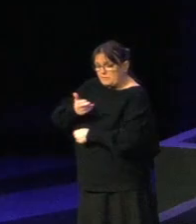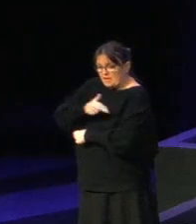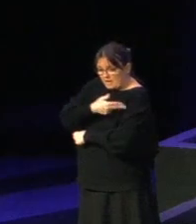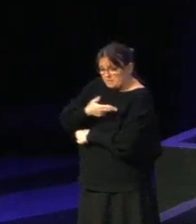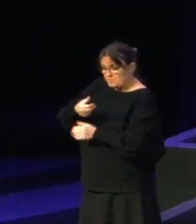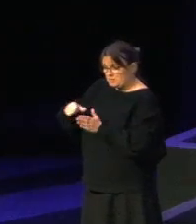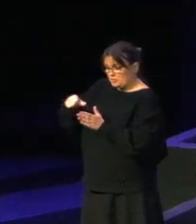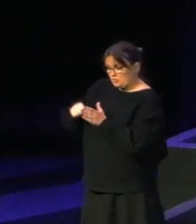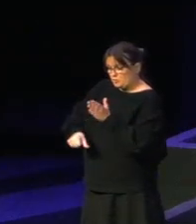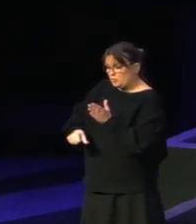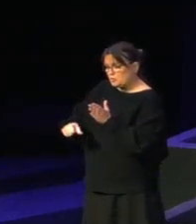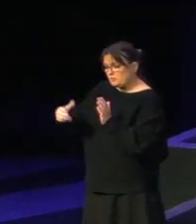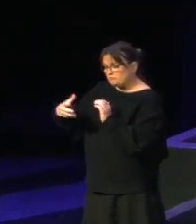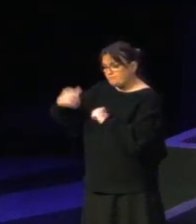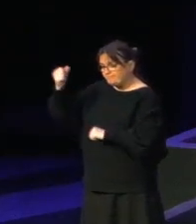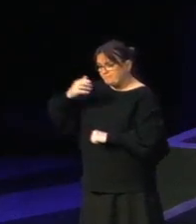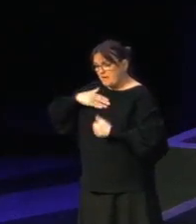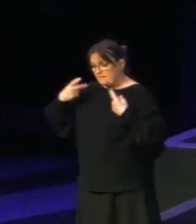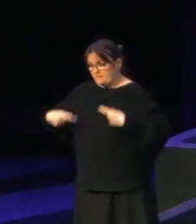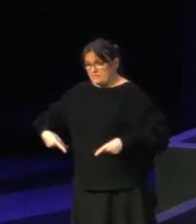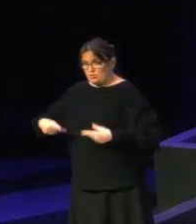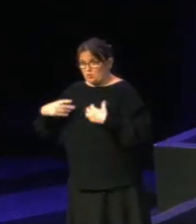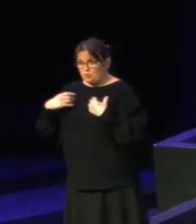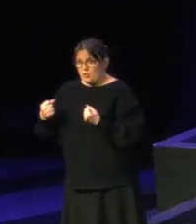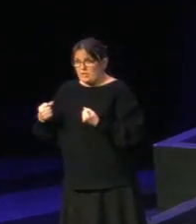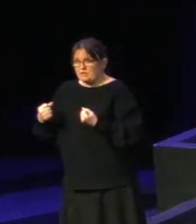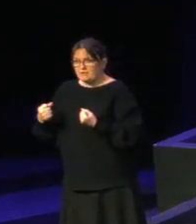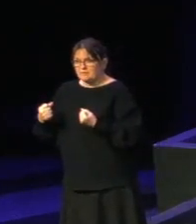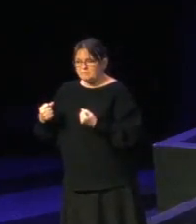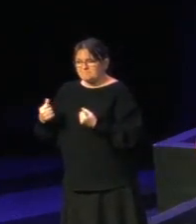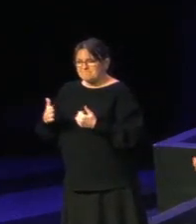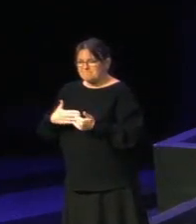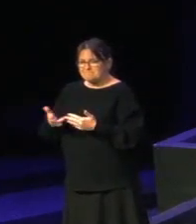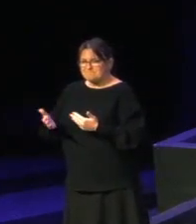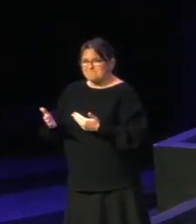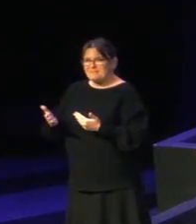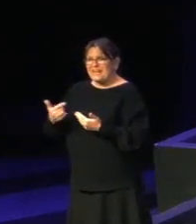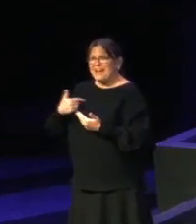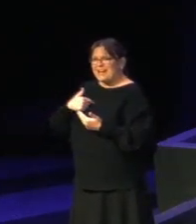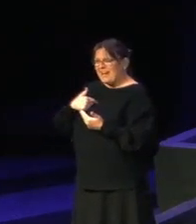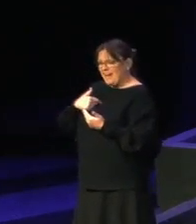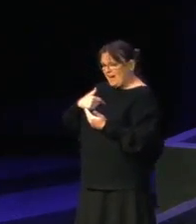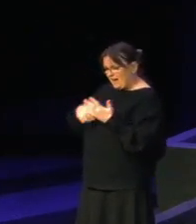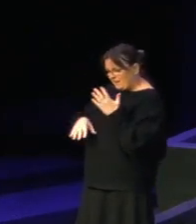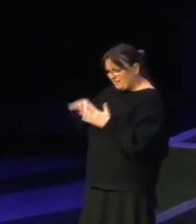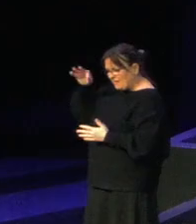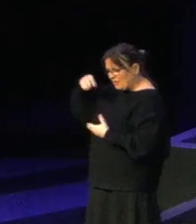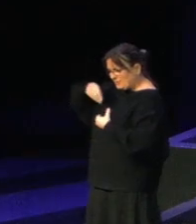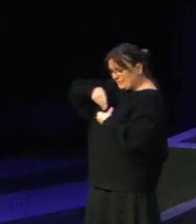surgeries took my physical strength I unlocked an inner strength so profound and divine it is really